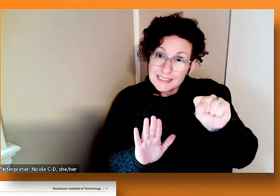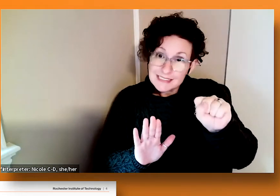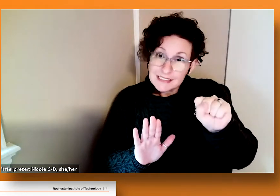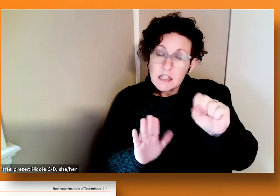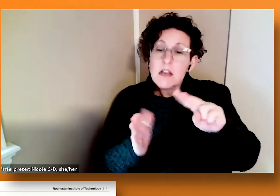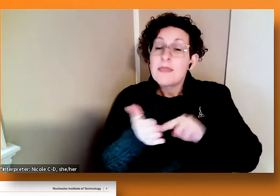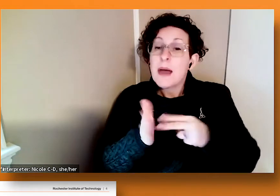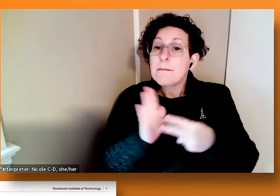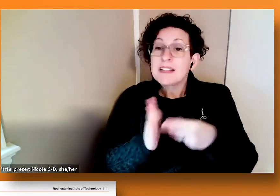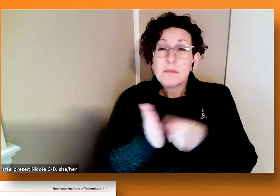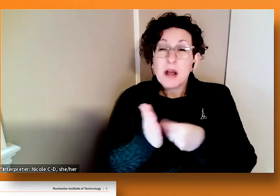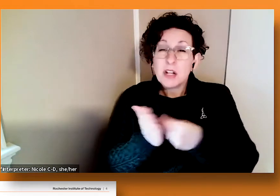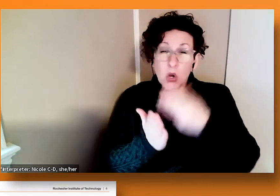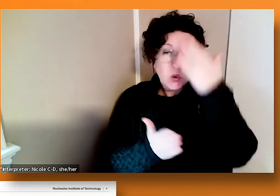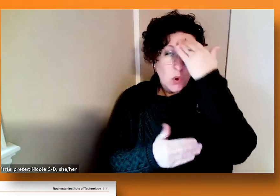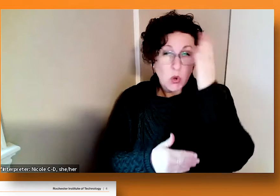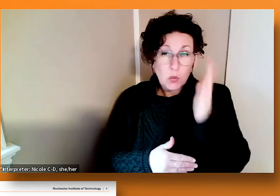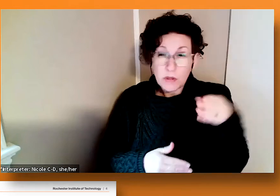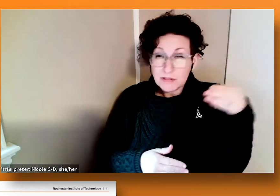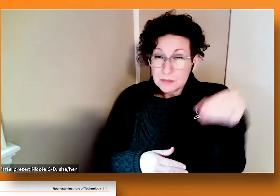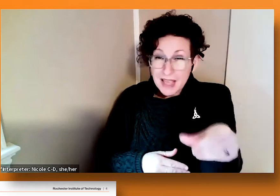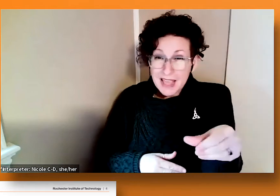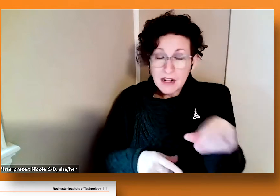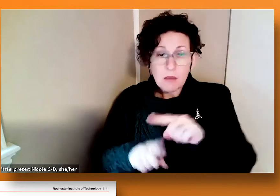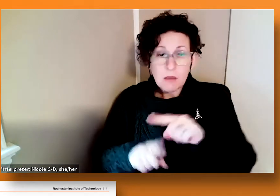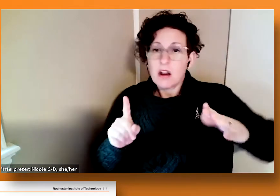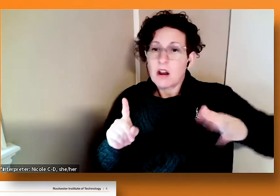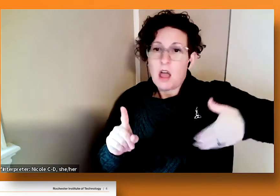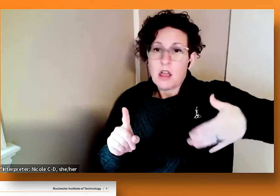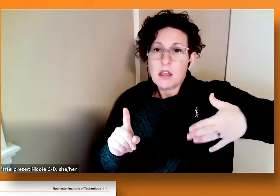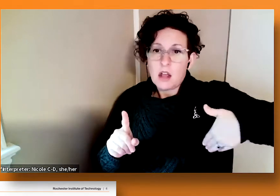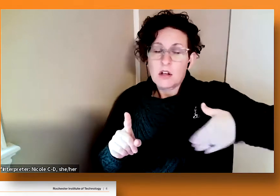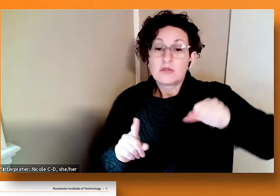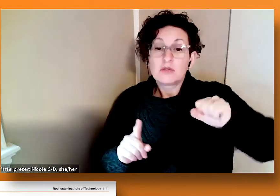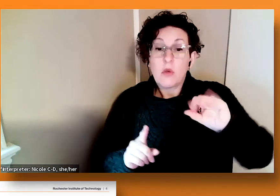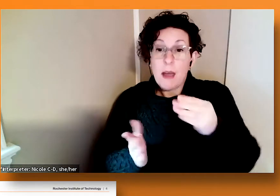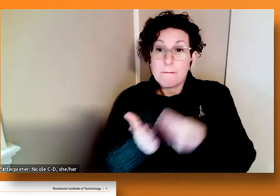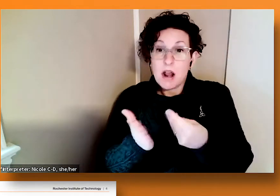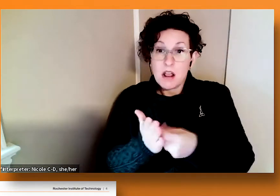that you know you're going to be spending that's being held.